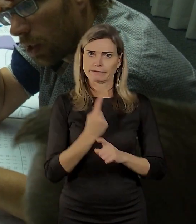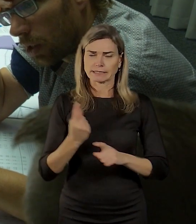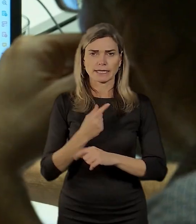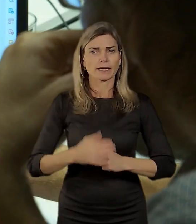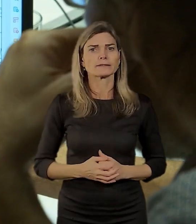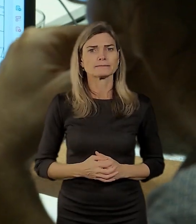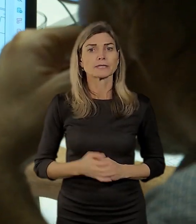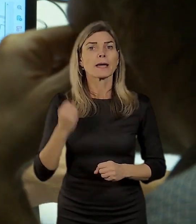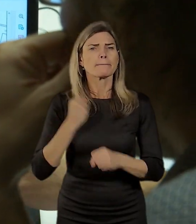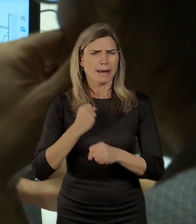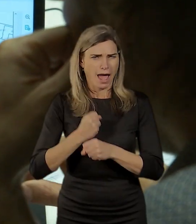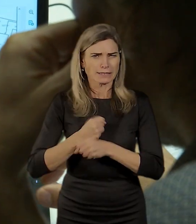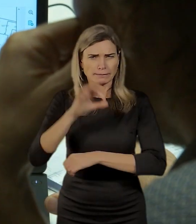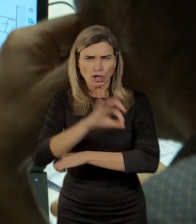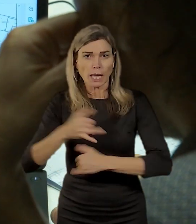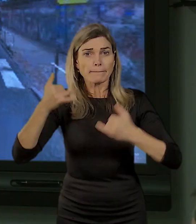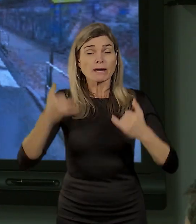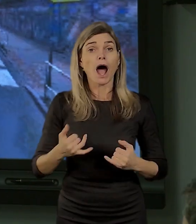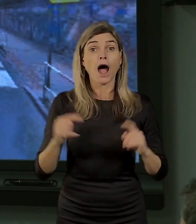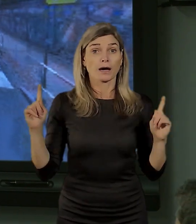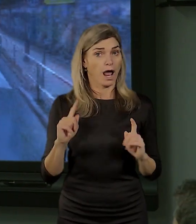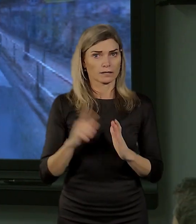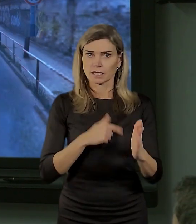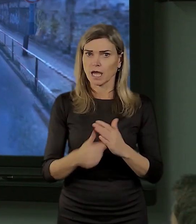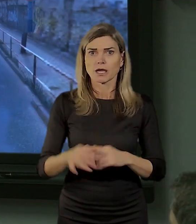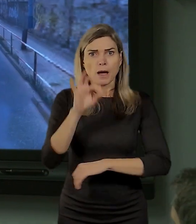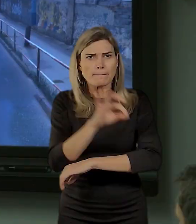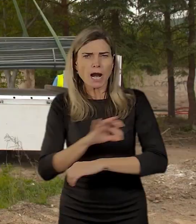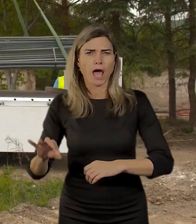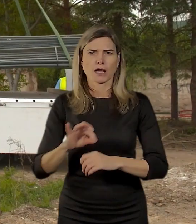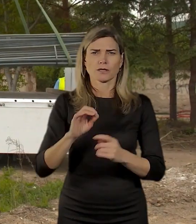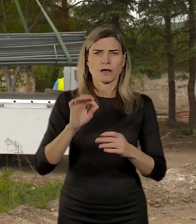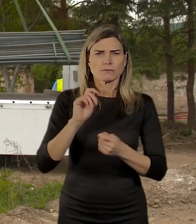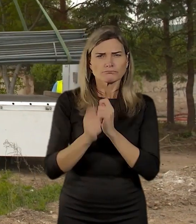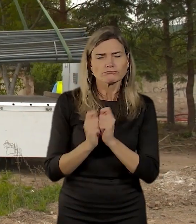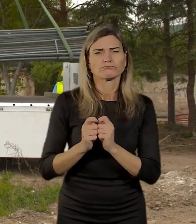use to local associations that lacked the right place for their activities.